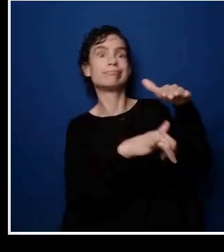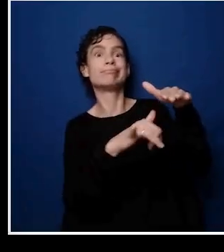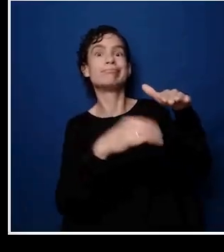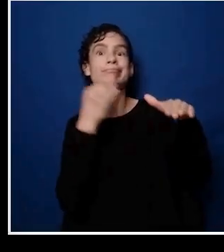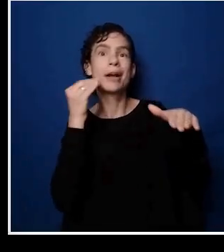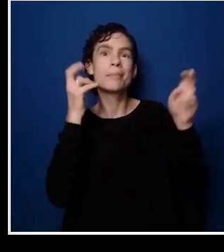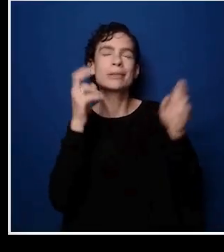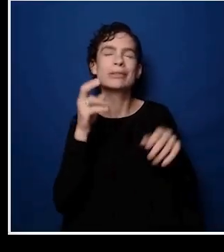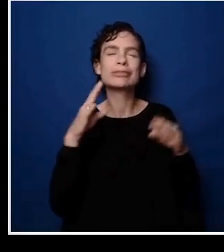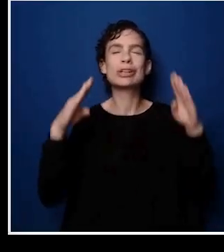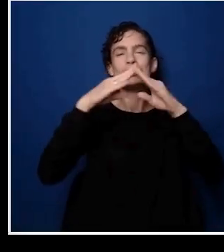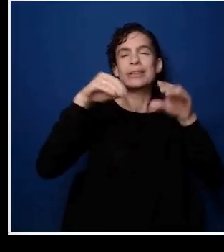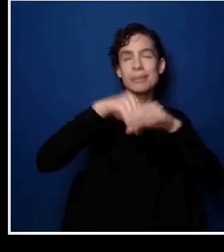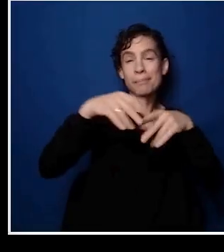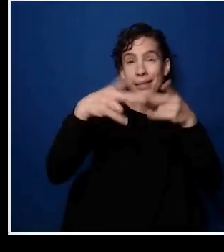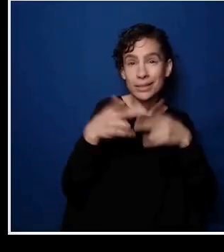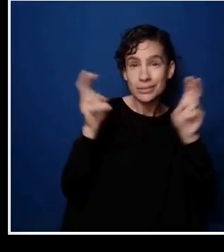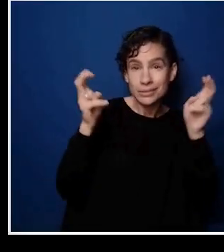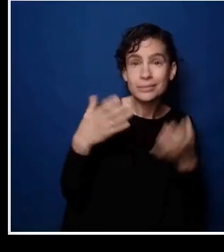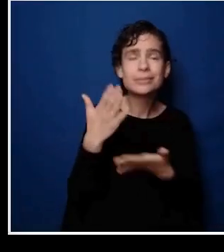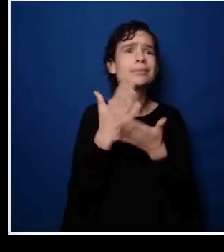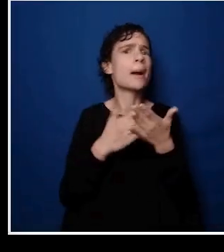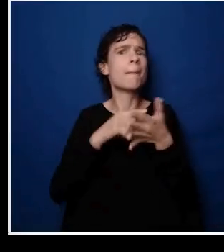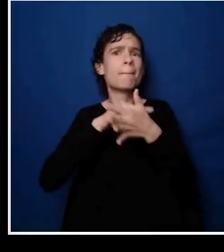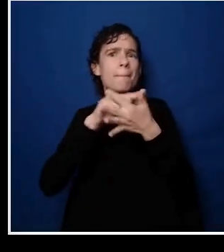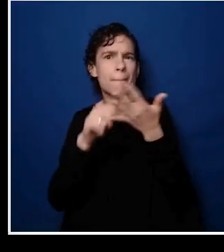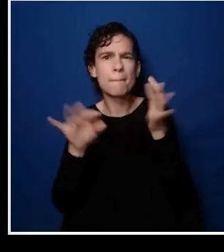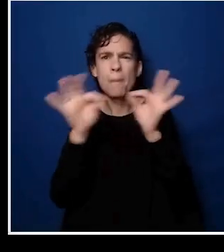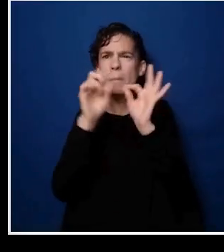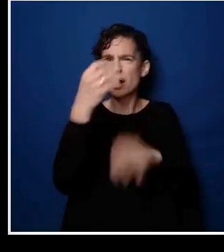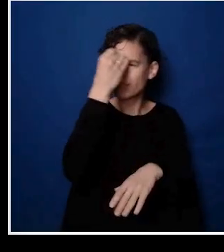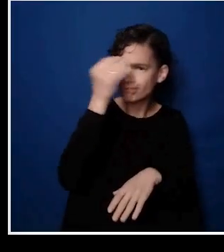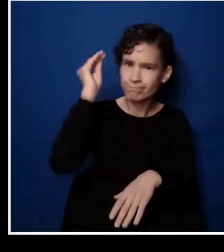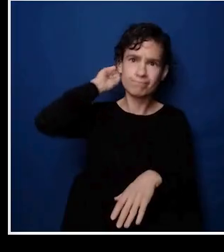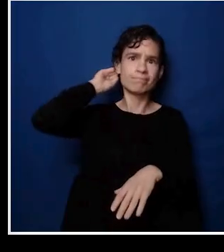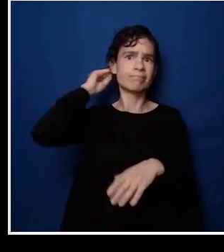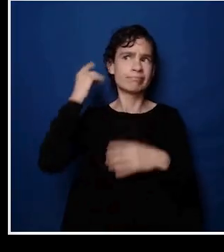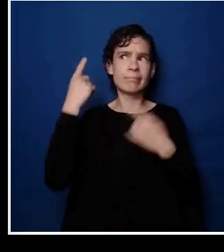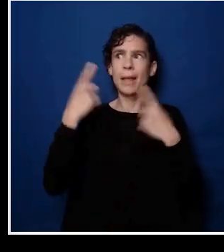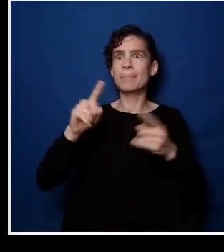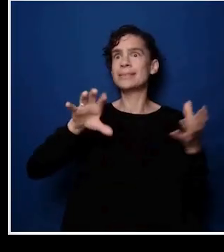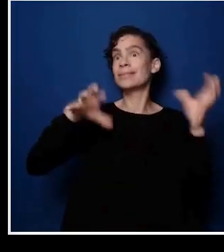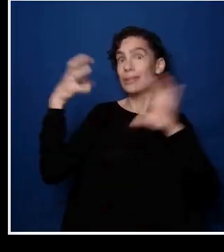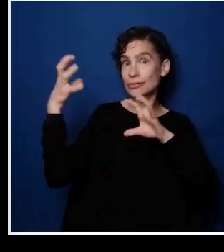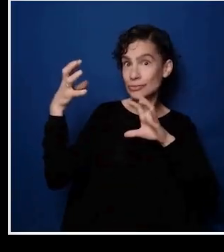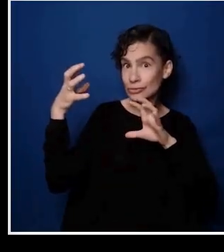Here are some things to keep in mind when a disaster strikes. EMERGENCY ALERTS